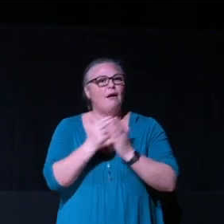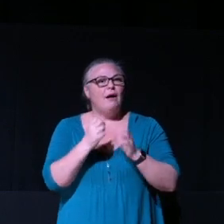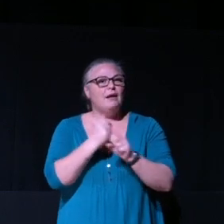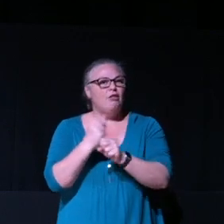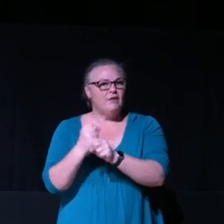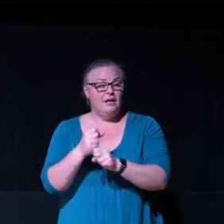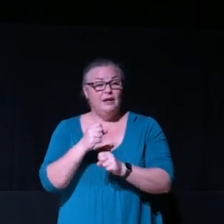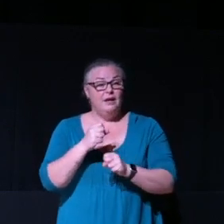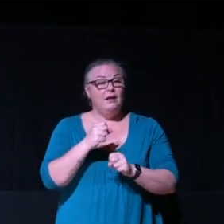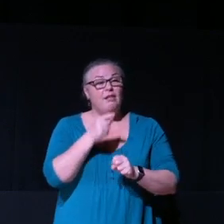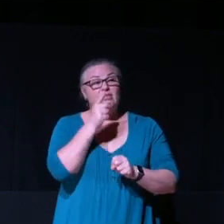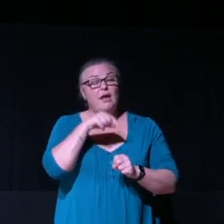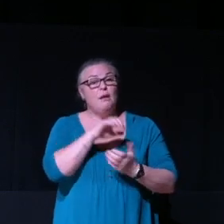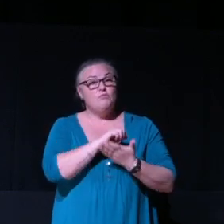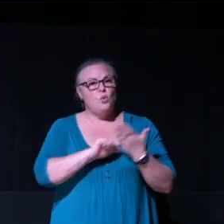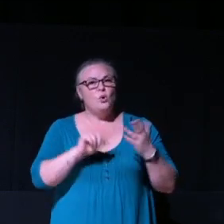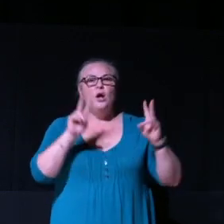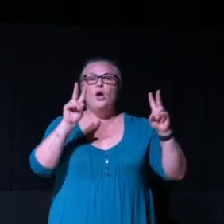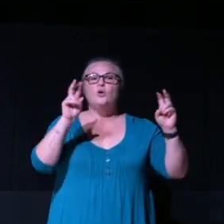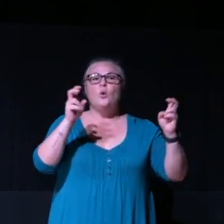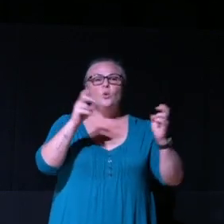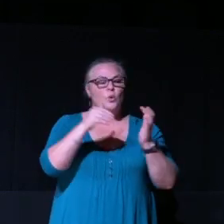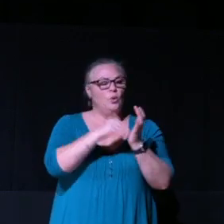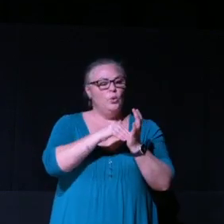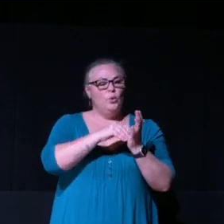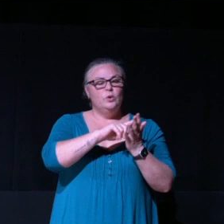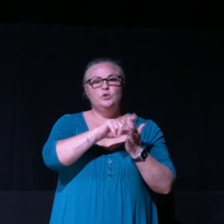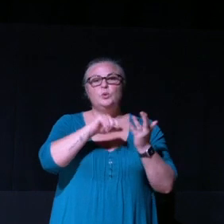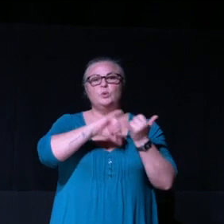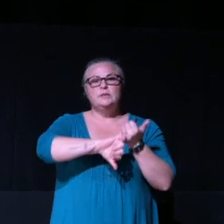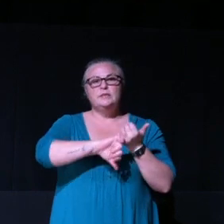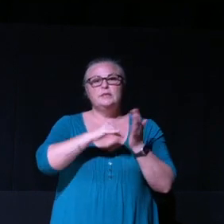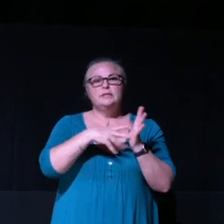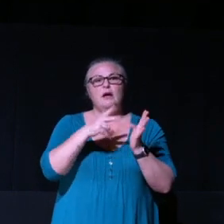several years ago titled 'Zeus Zavros'. It is a hyper realistic